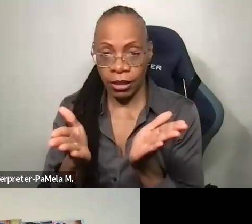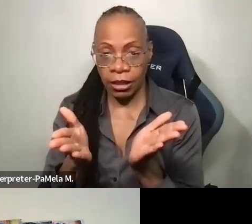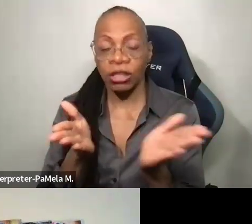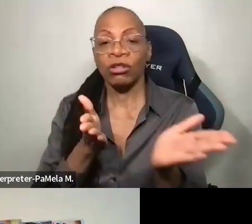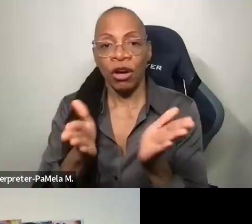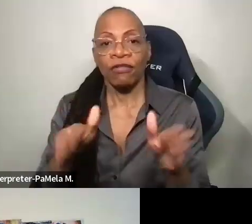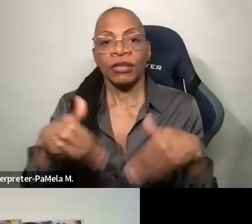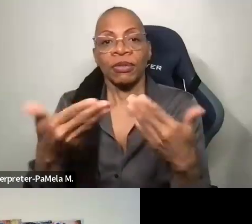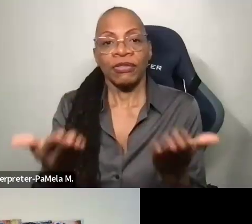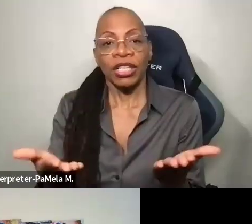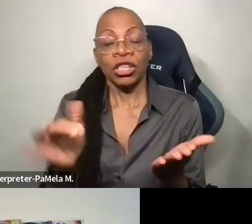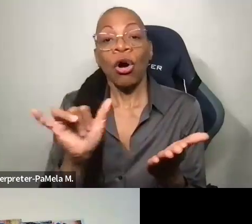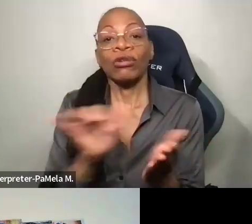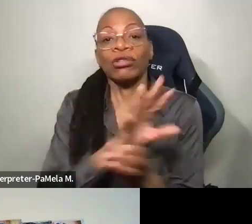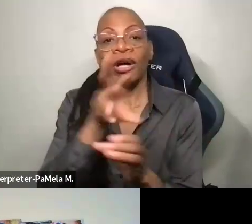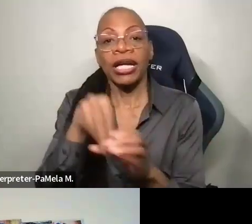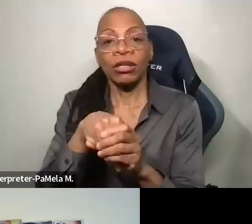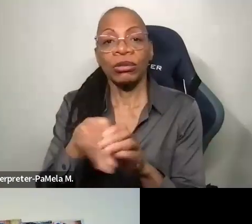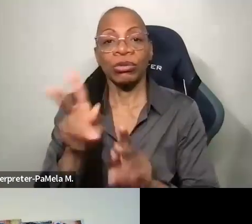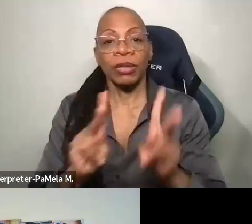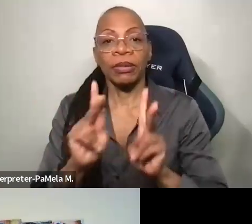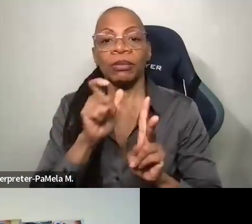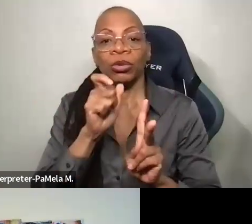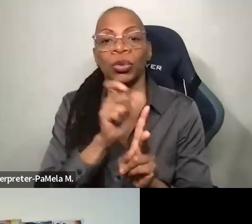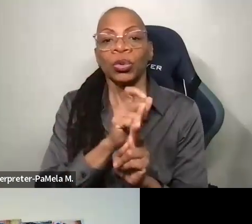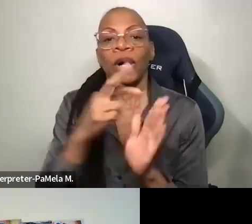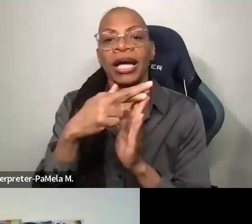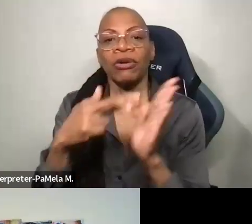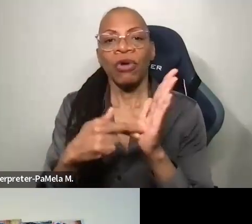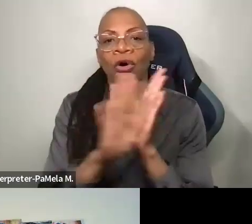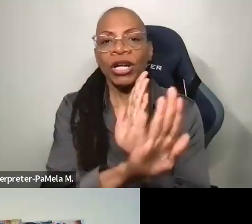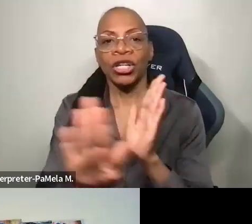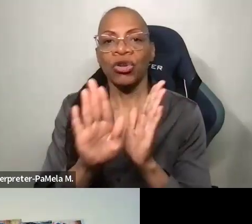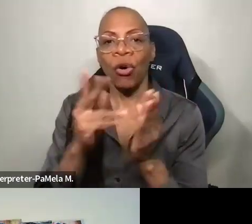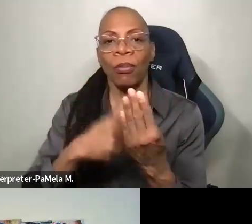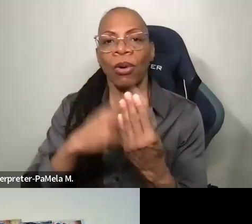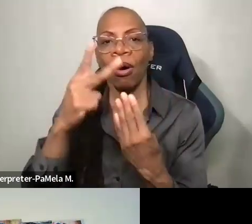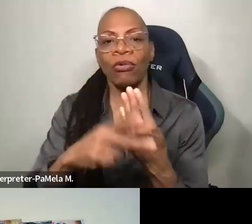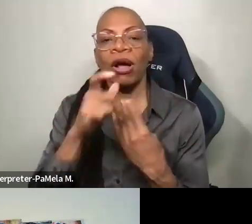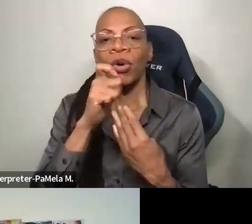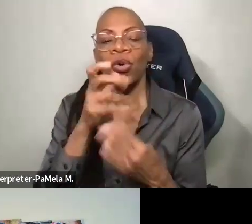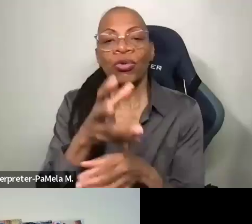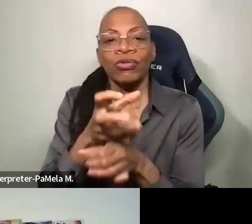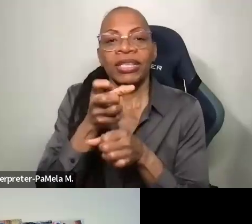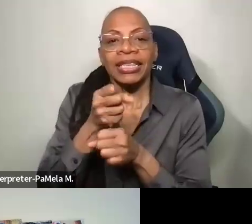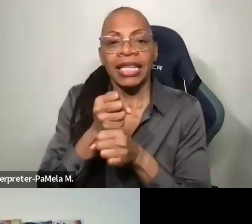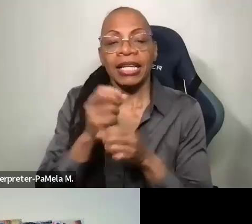But it also includes those people who were enrolled in your PATH program who were already receiving community mental health services